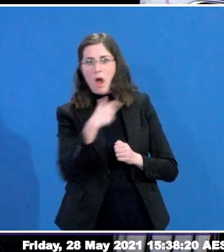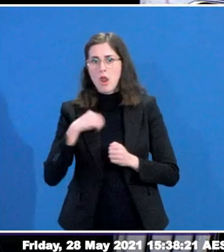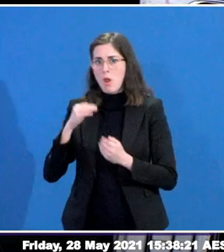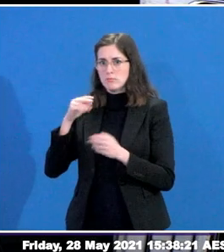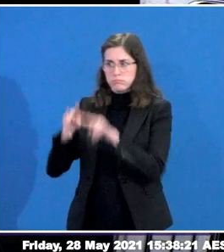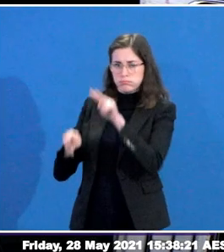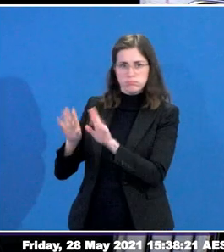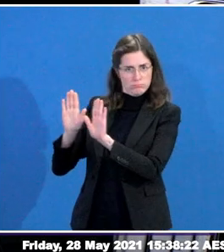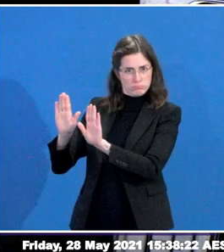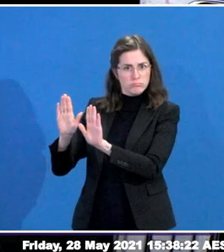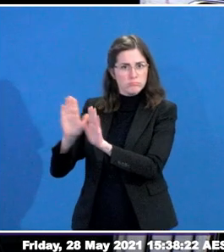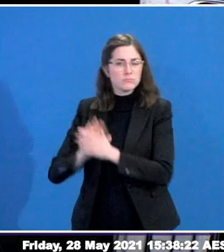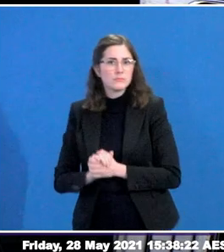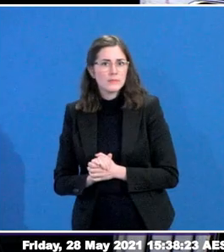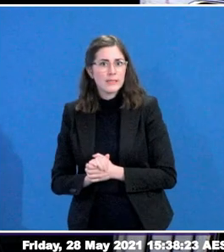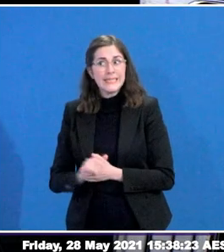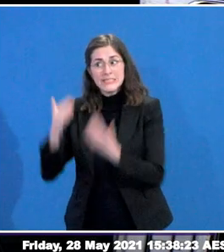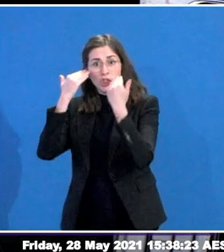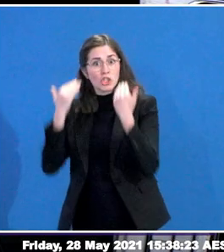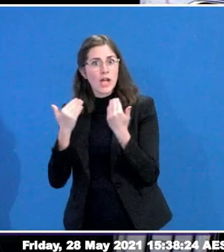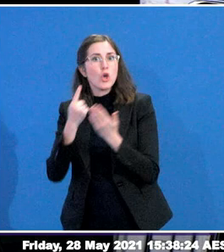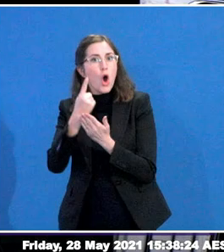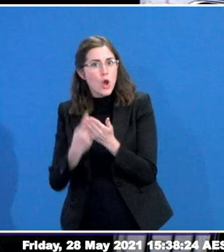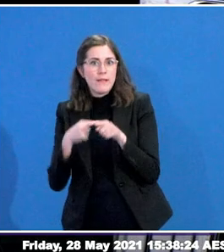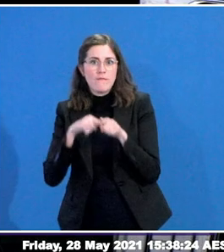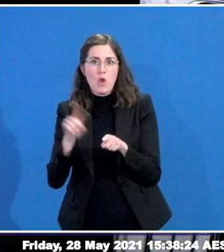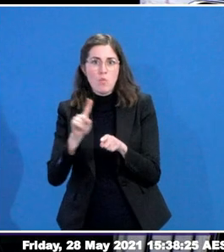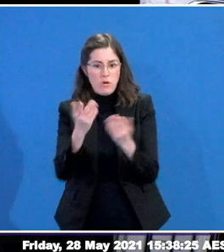They have to evaluate the evidence presented to them by the prosecution.